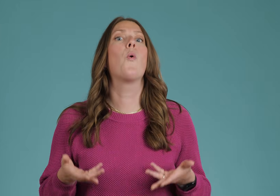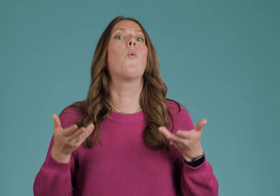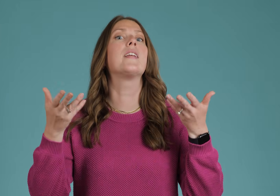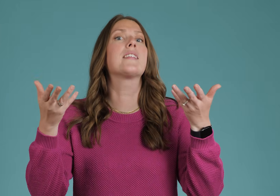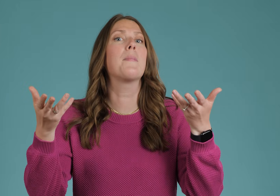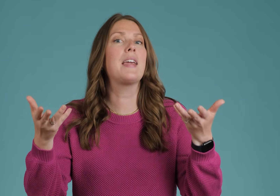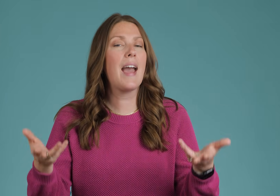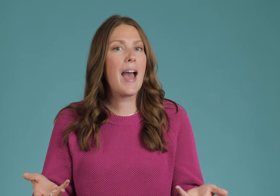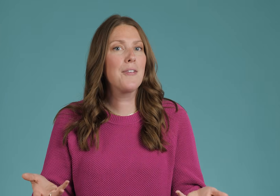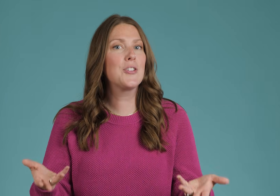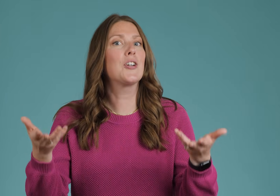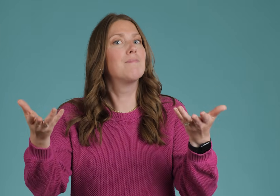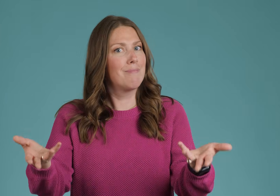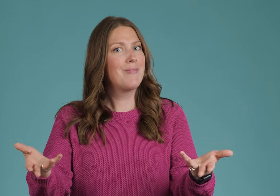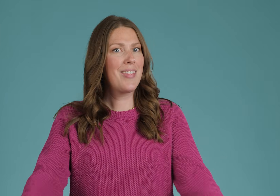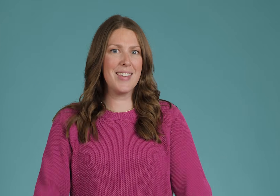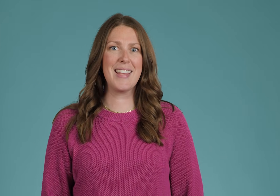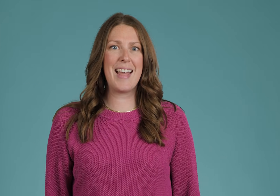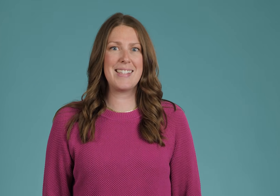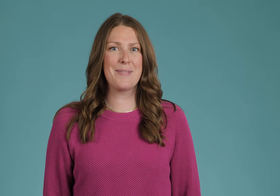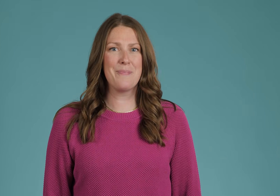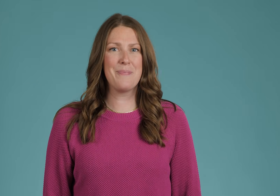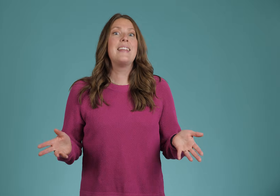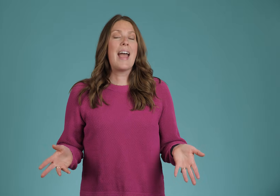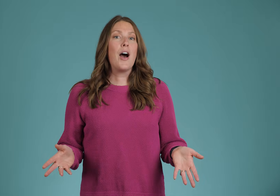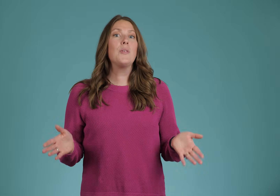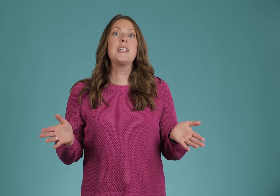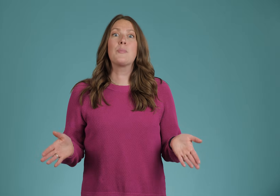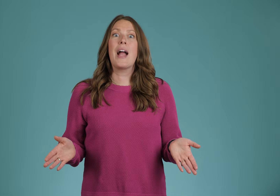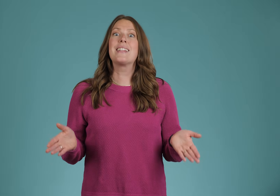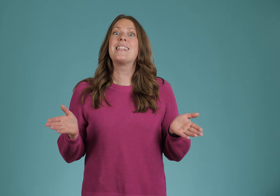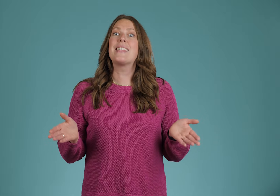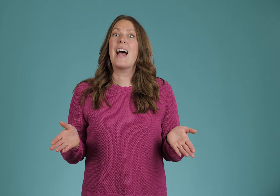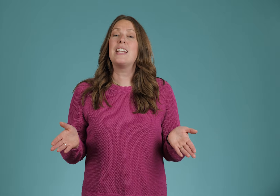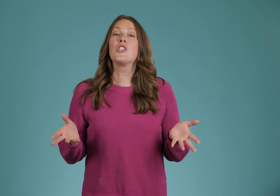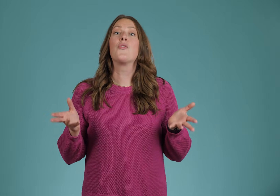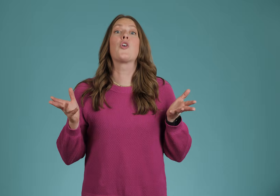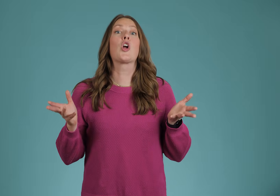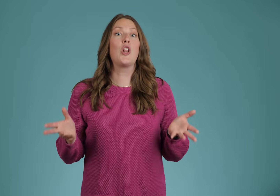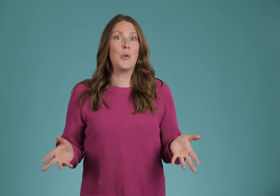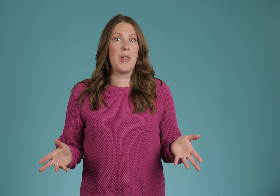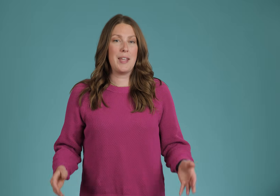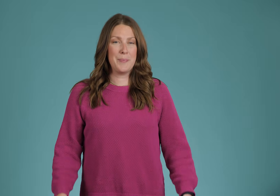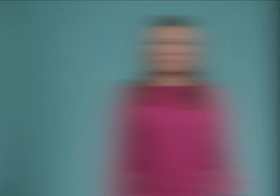what is coming after the size. Now let's practice signs for clothing.